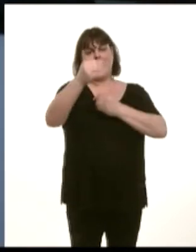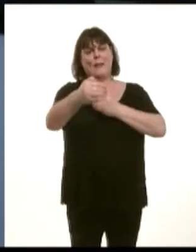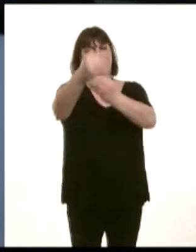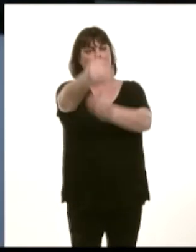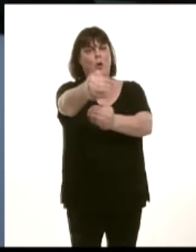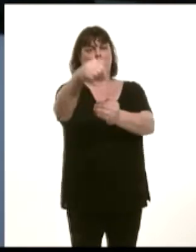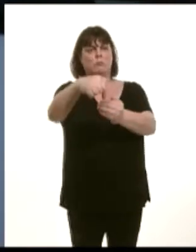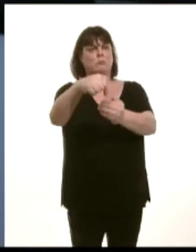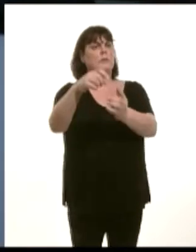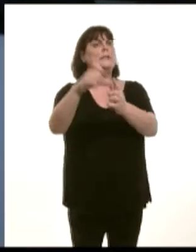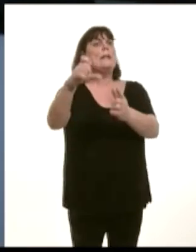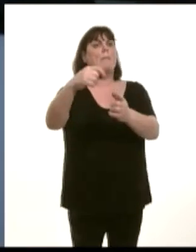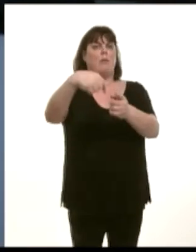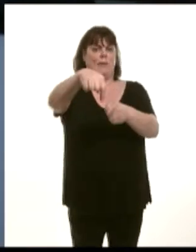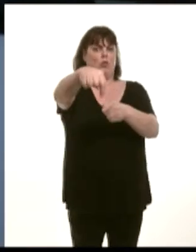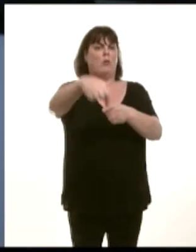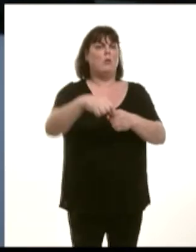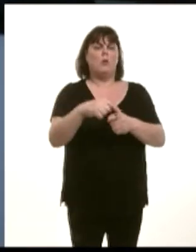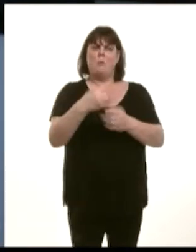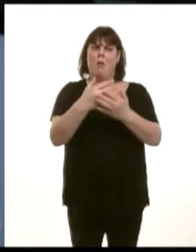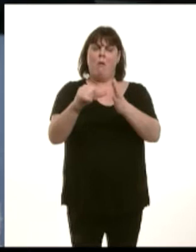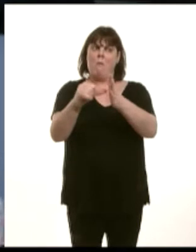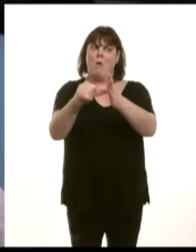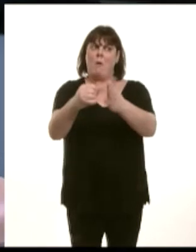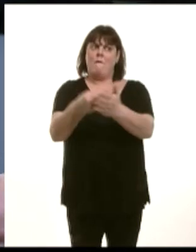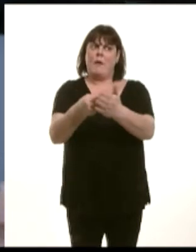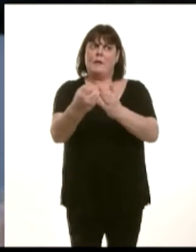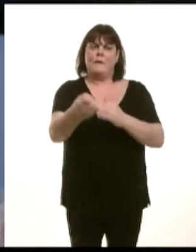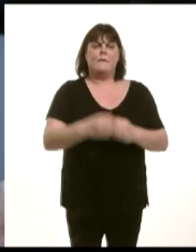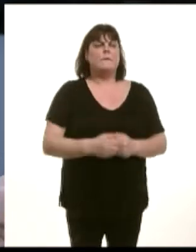So, can I ask what time frame the Government is realistically working towards to generate